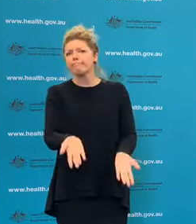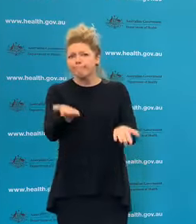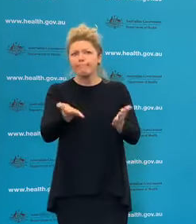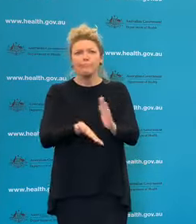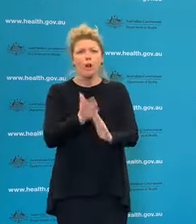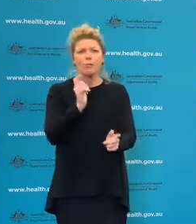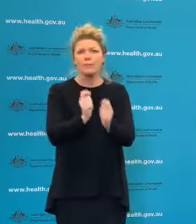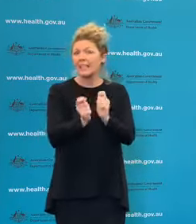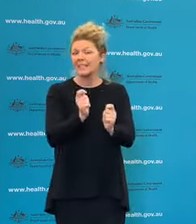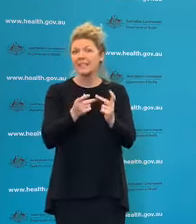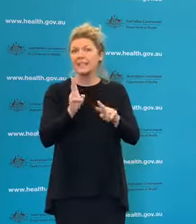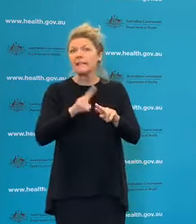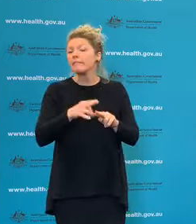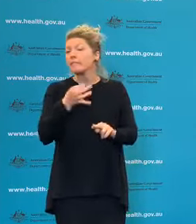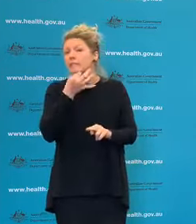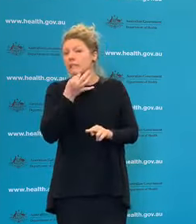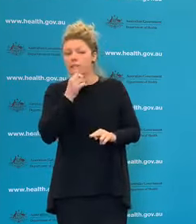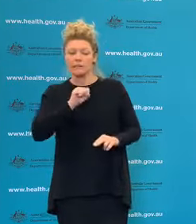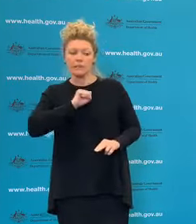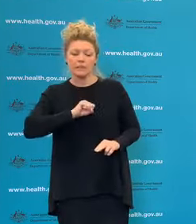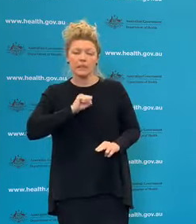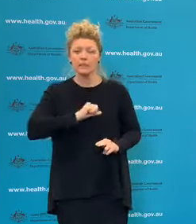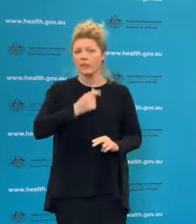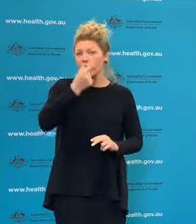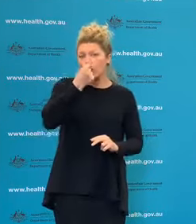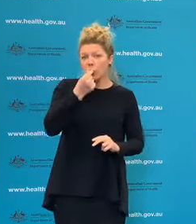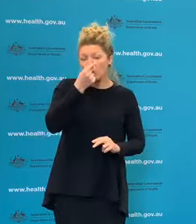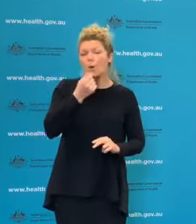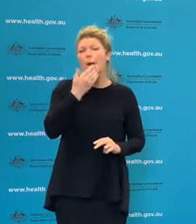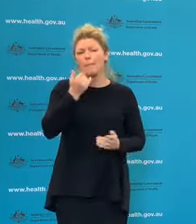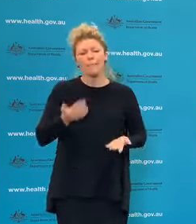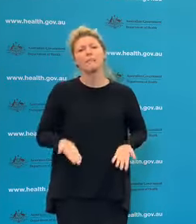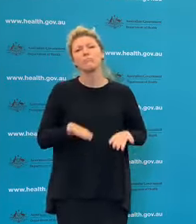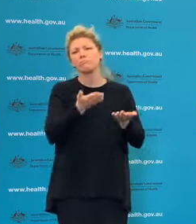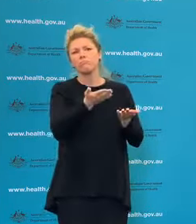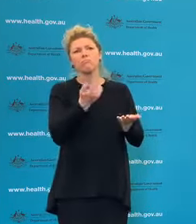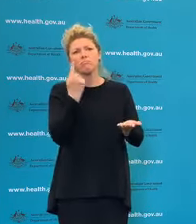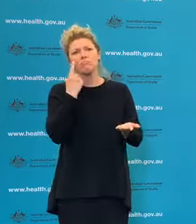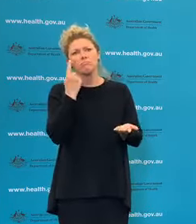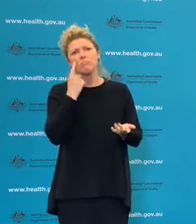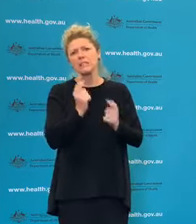the mildest symptoms of cold or flu to consider going and get tested, we are